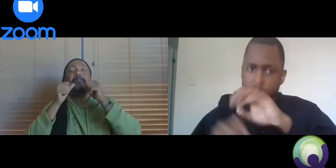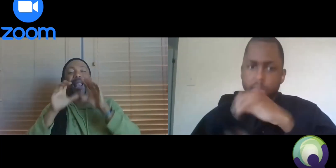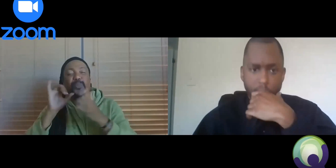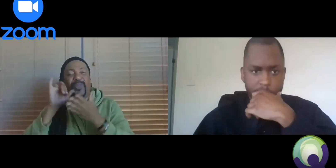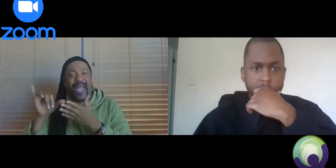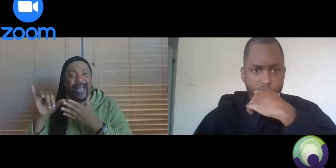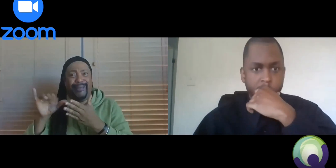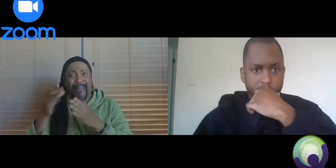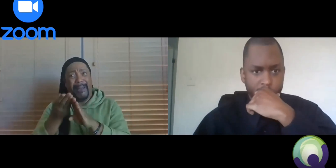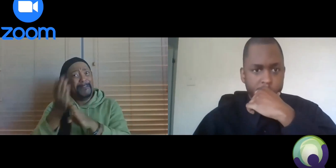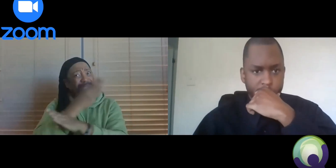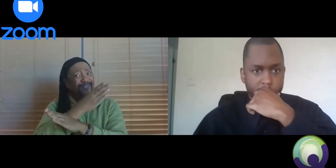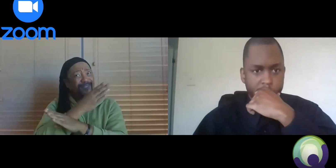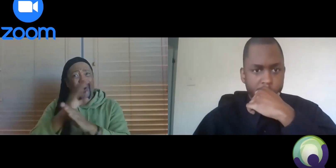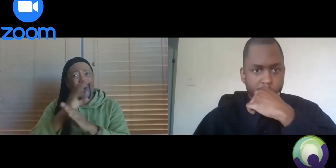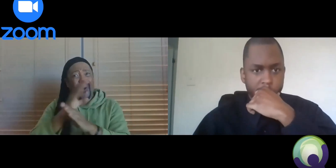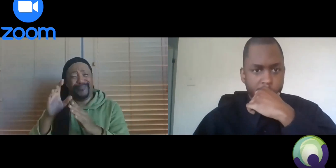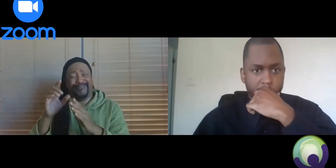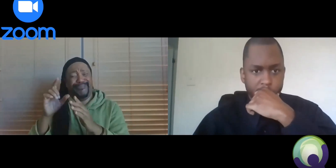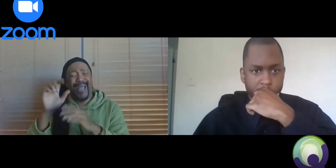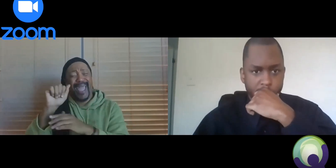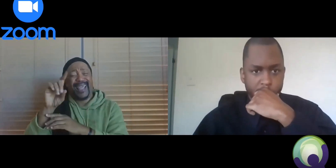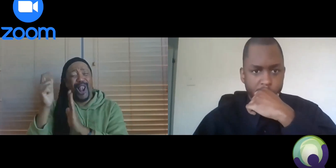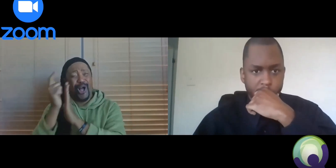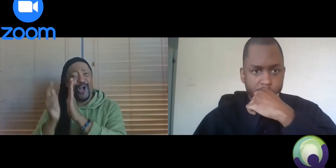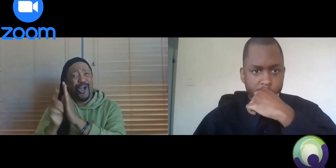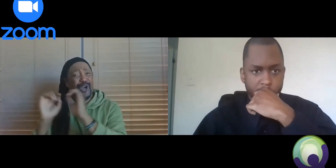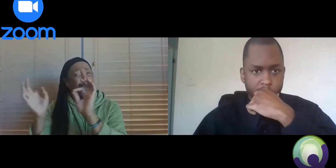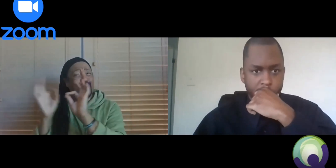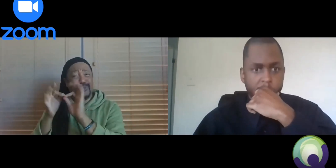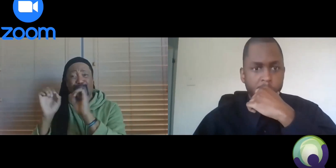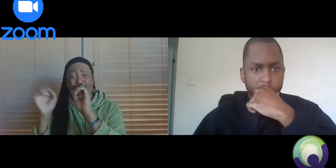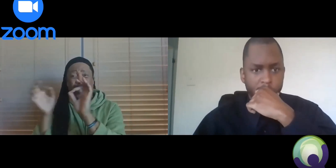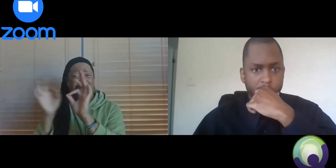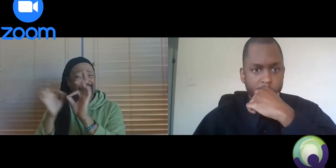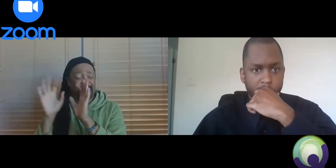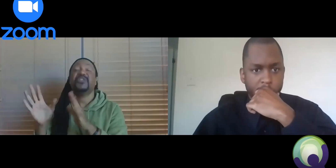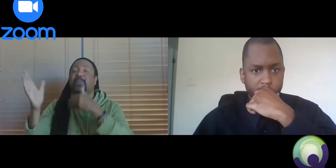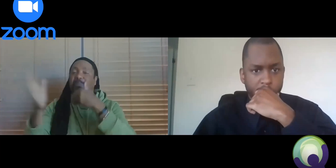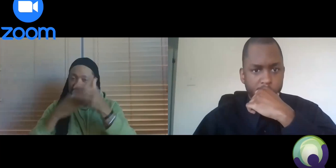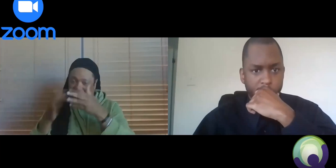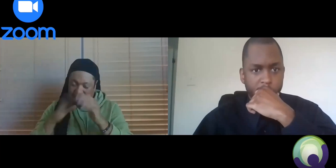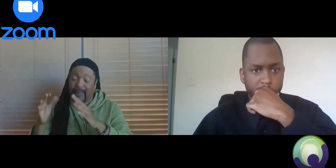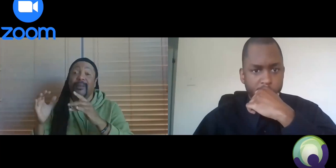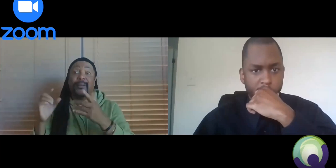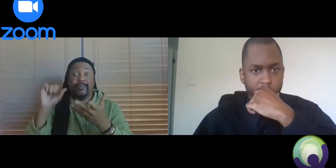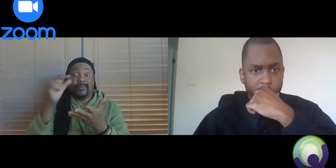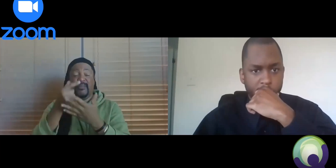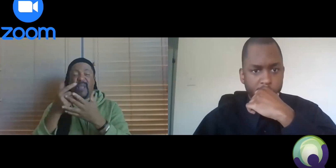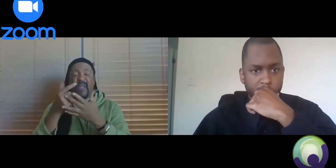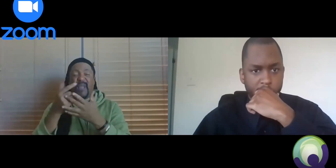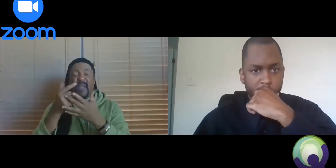that kind of support. Again, that was before ADA laws, captions and interpreters being provided.